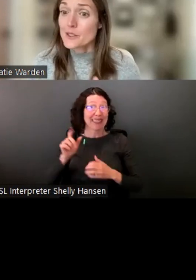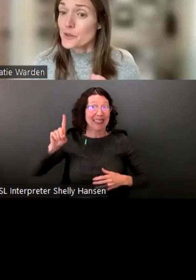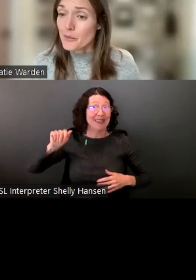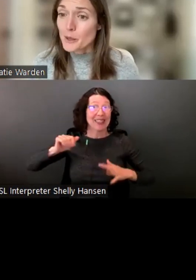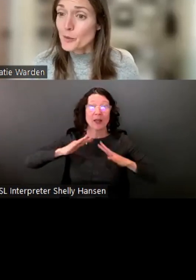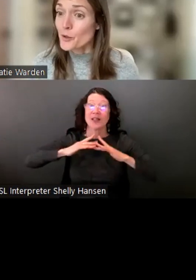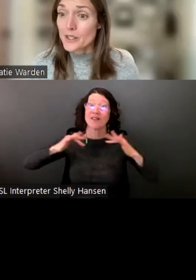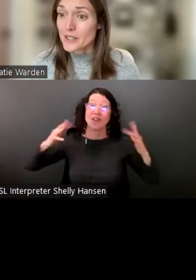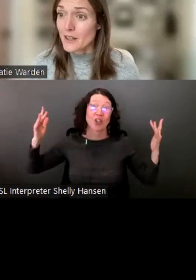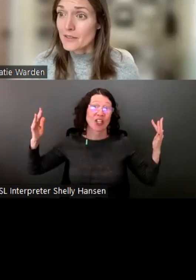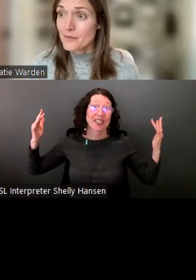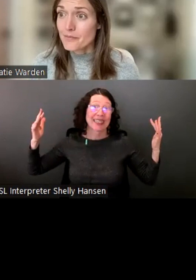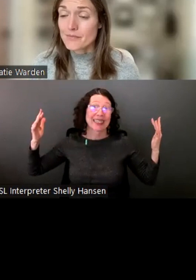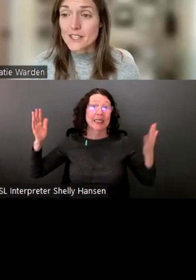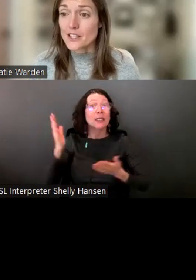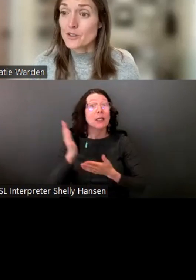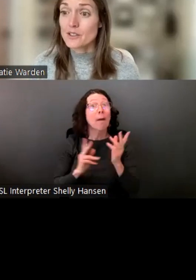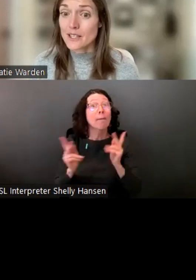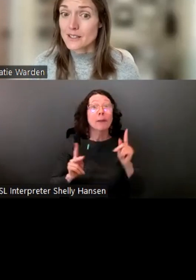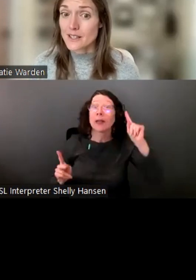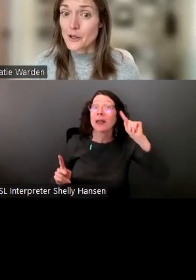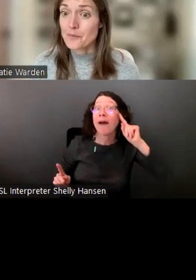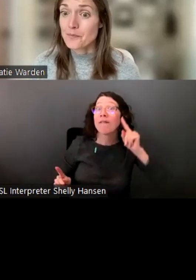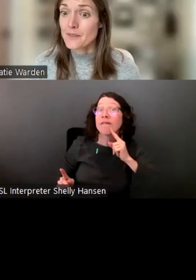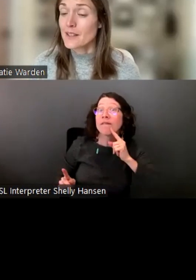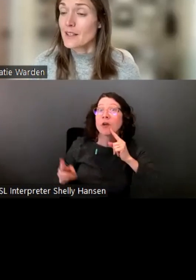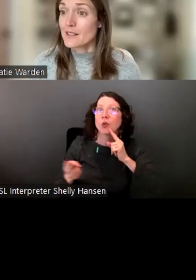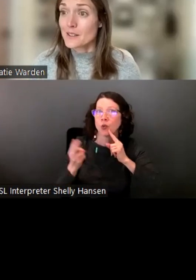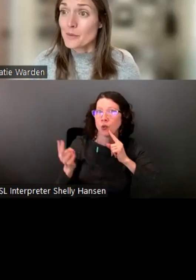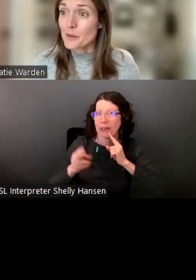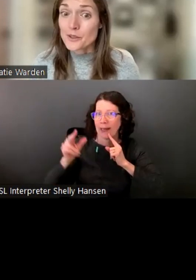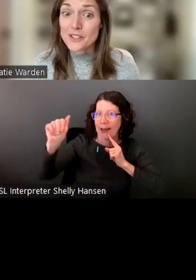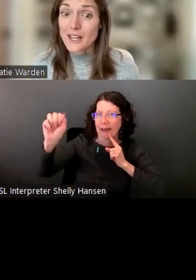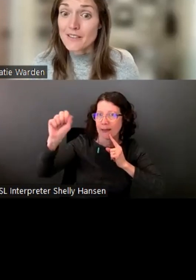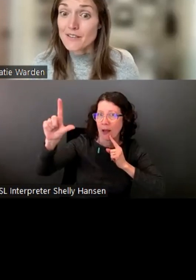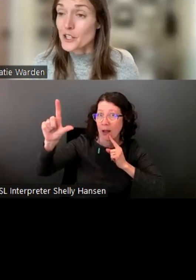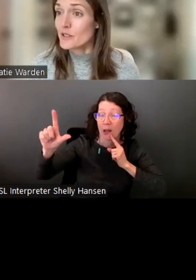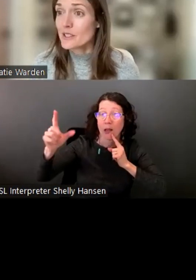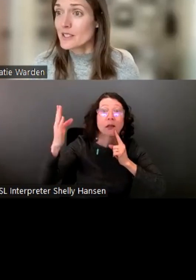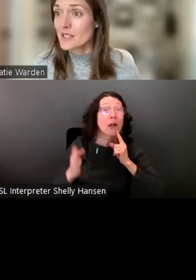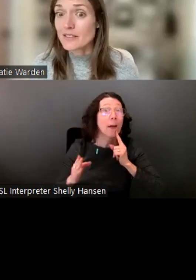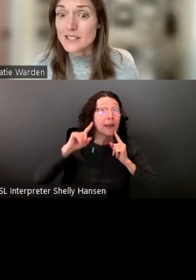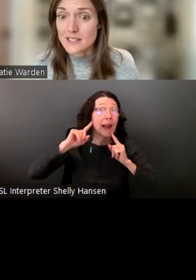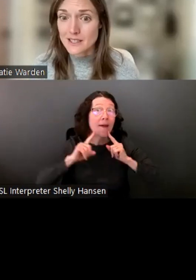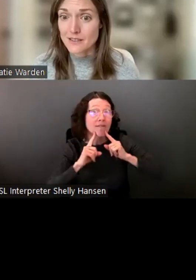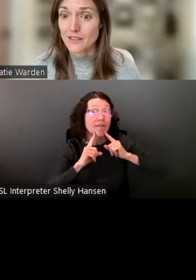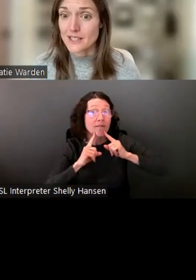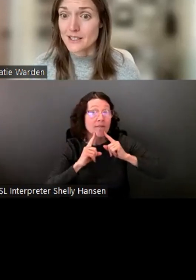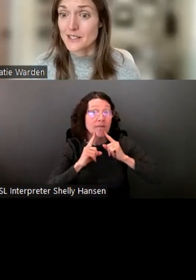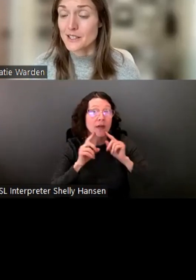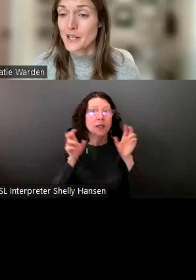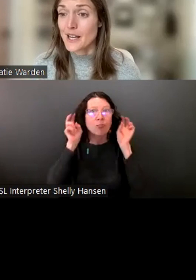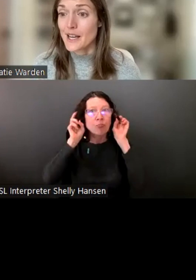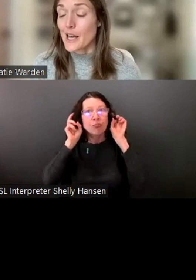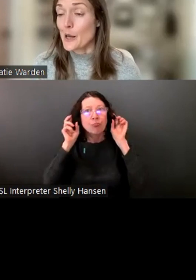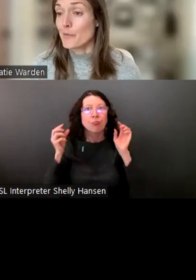So some people who are deaf use ASL, some people are deaf use assistive listening devices.